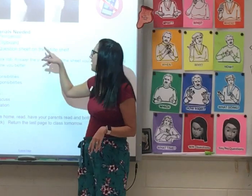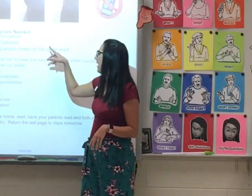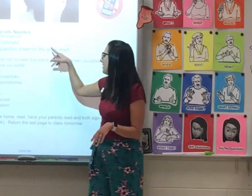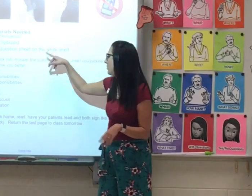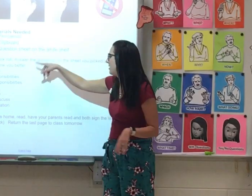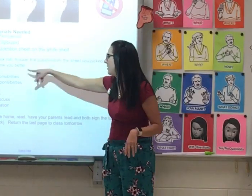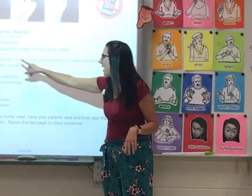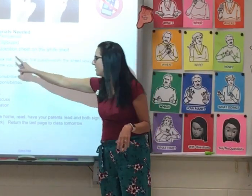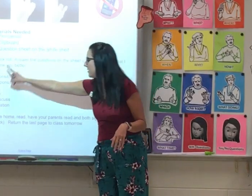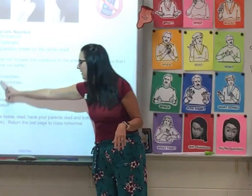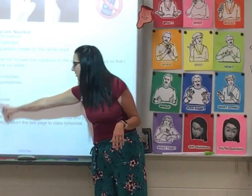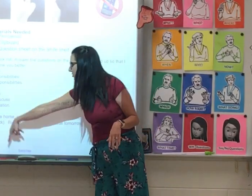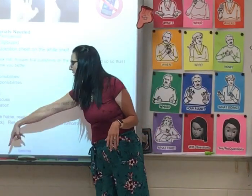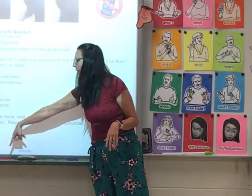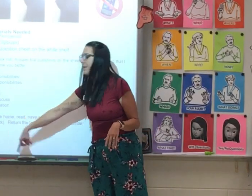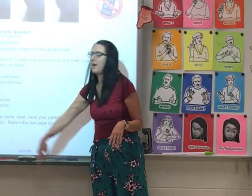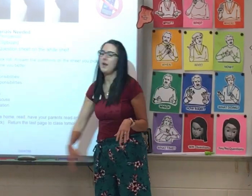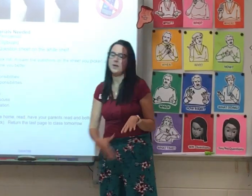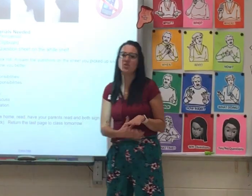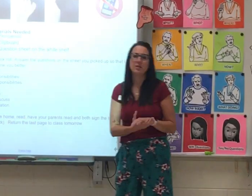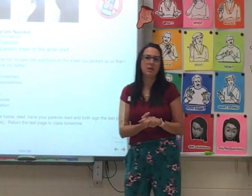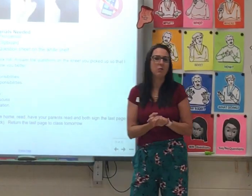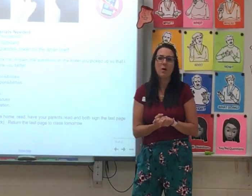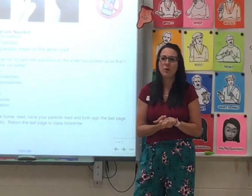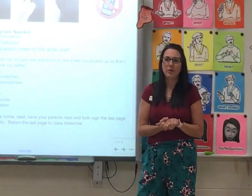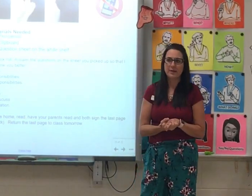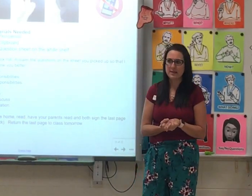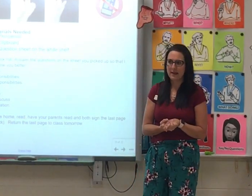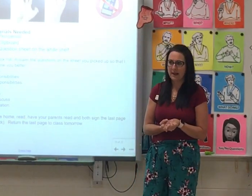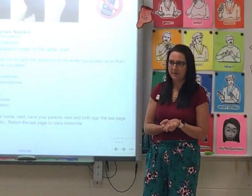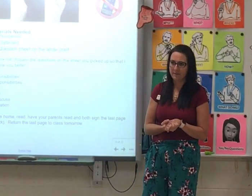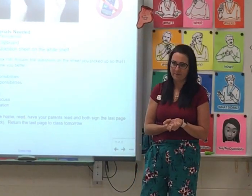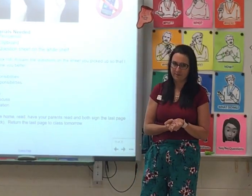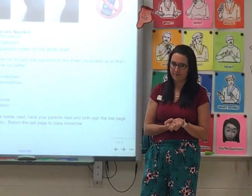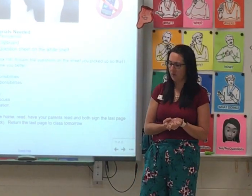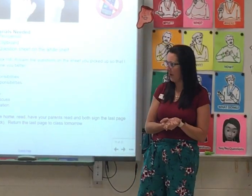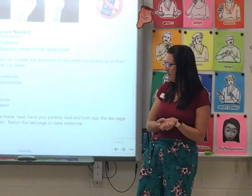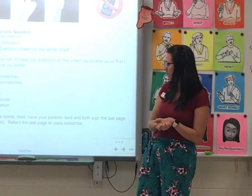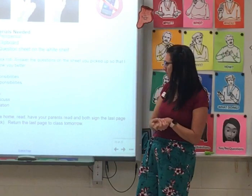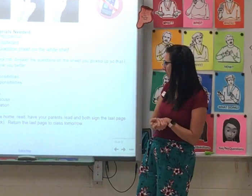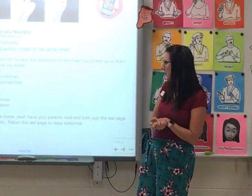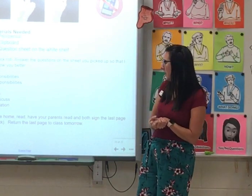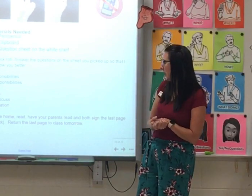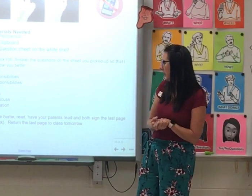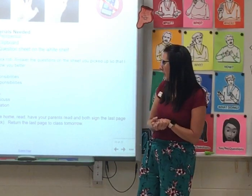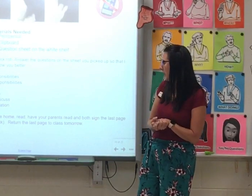and so then that they'll just copy it up an agenda of what we're doing today okay